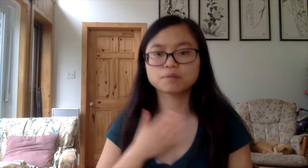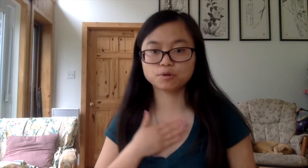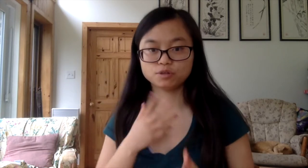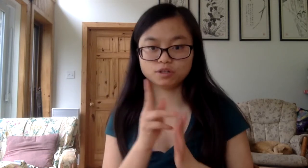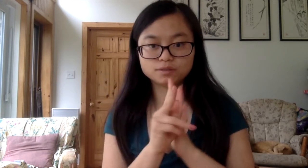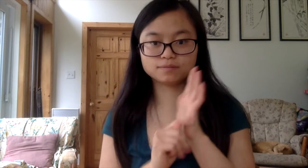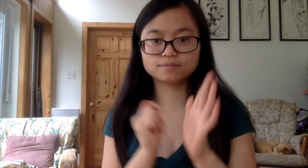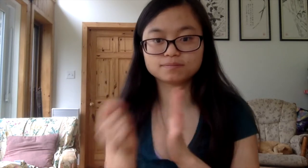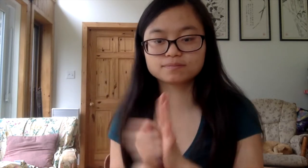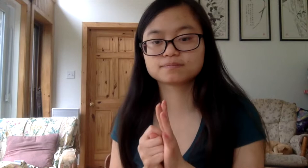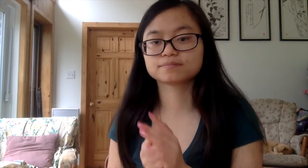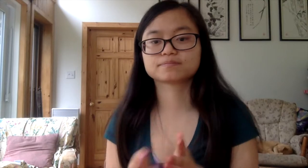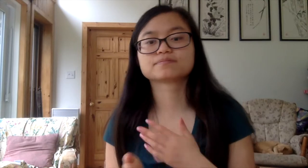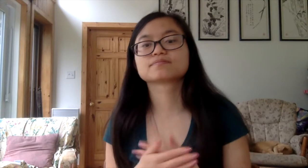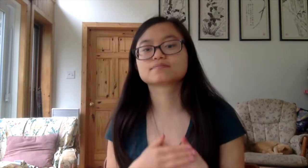video